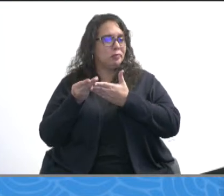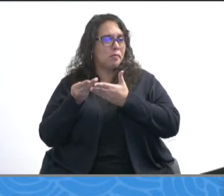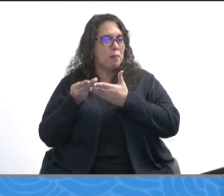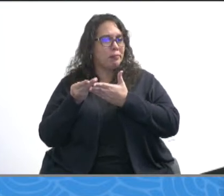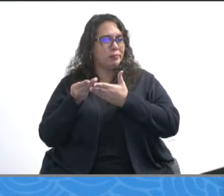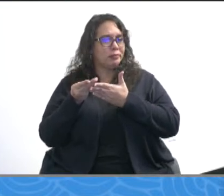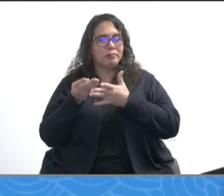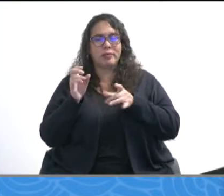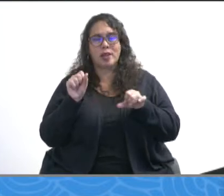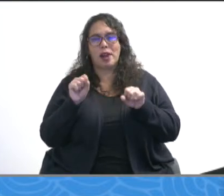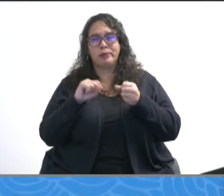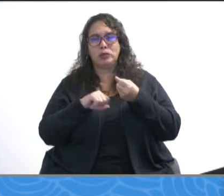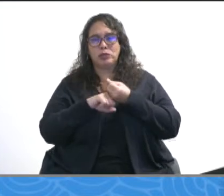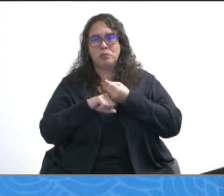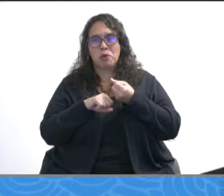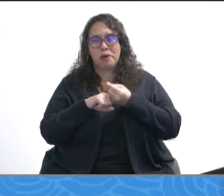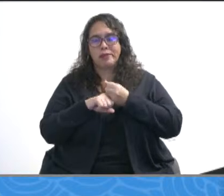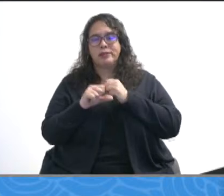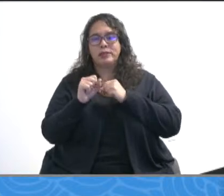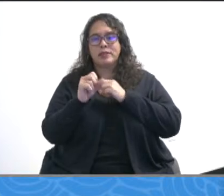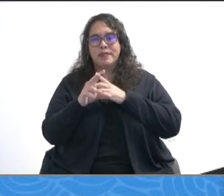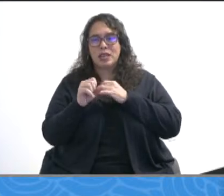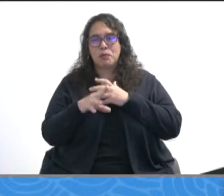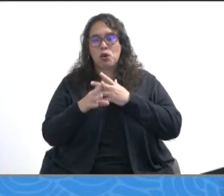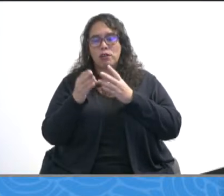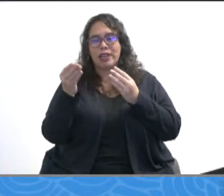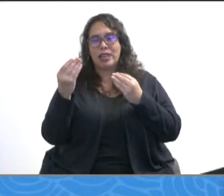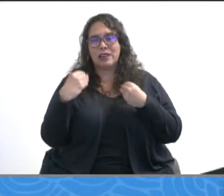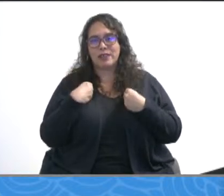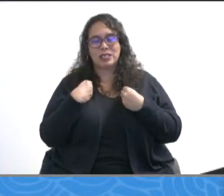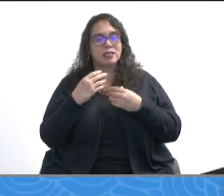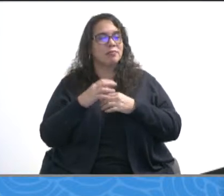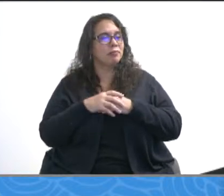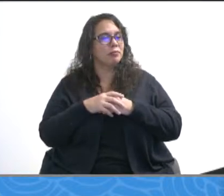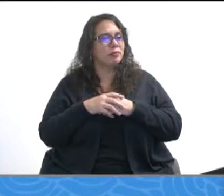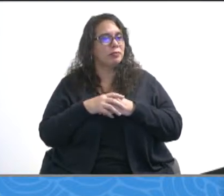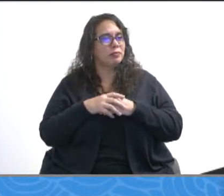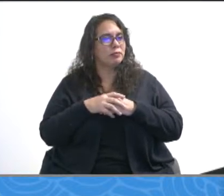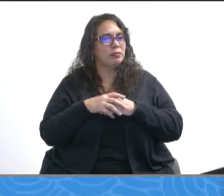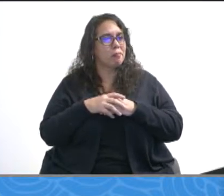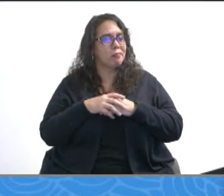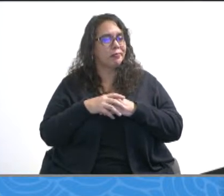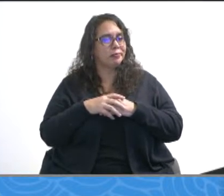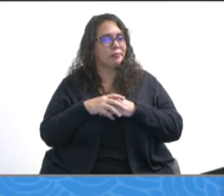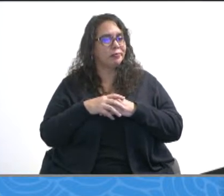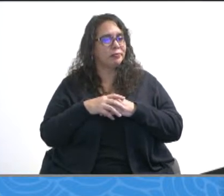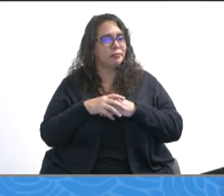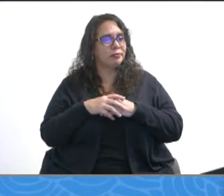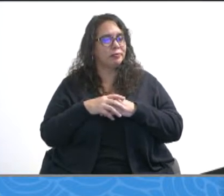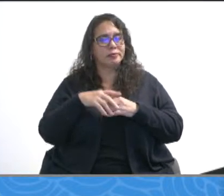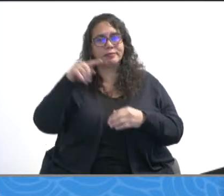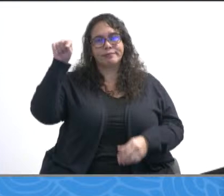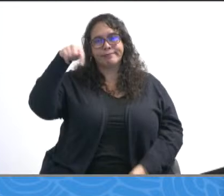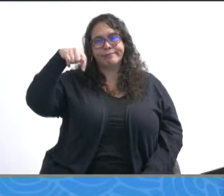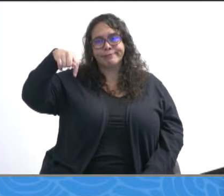are able to support, and the feedback that you're able to give us in those areas. So I'm just scrolling through there.